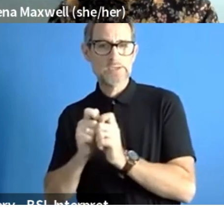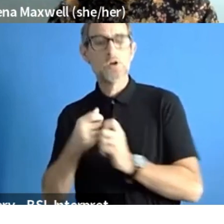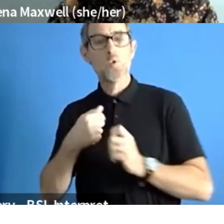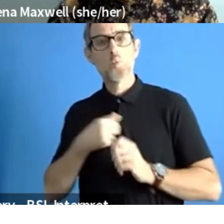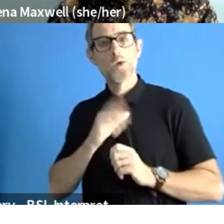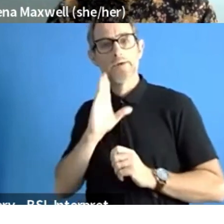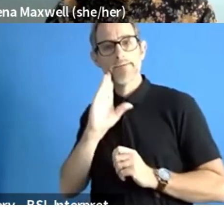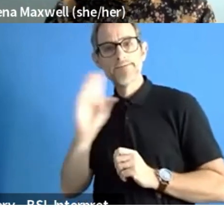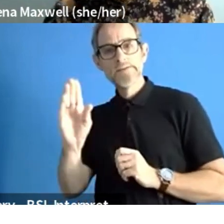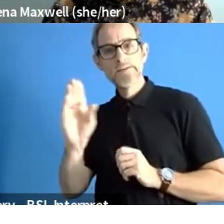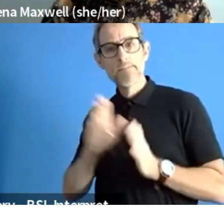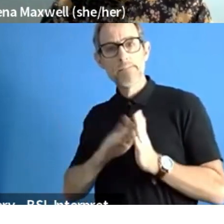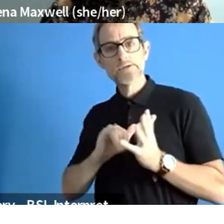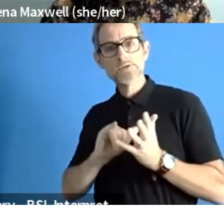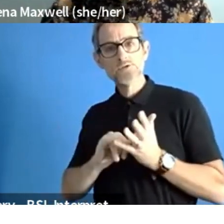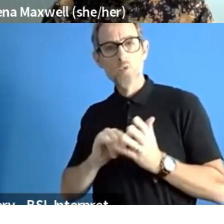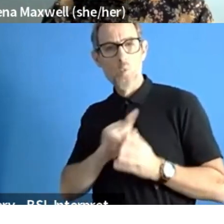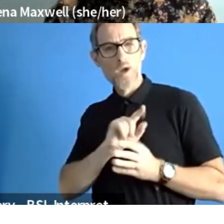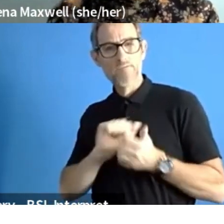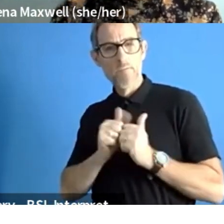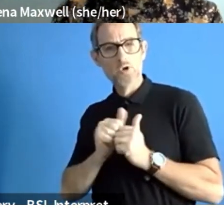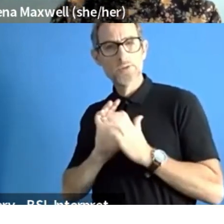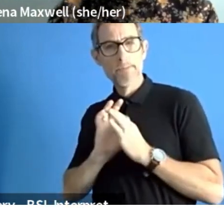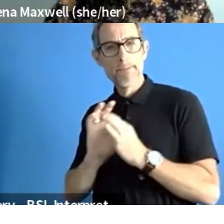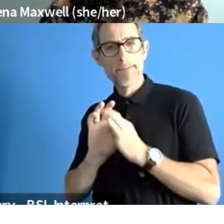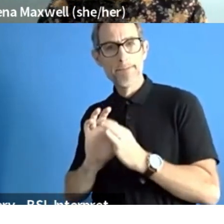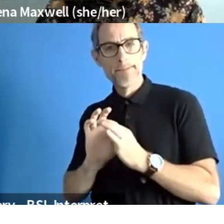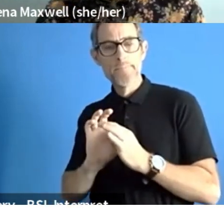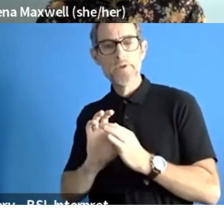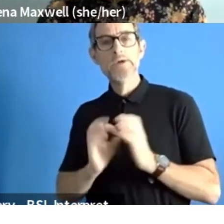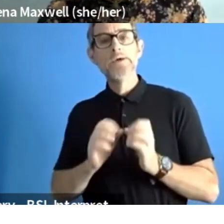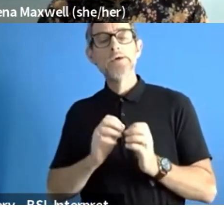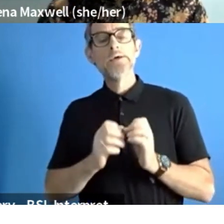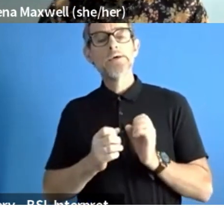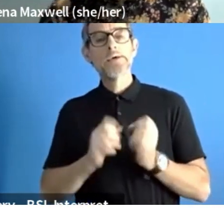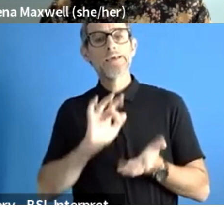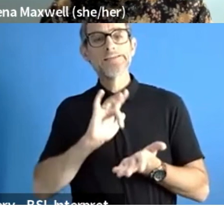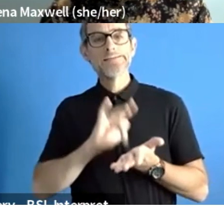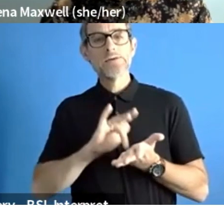through our partnership with them and I think key to that is exactly what you said.